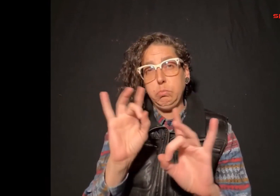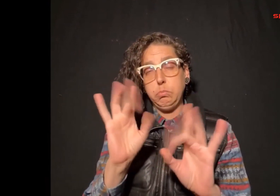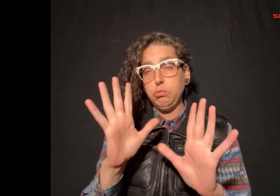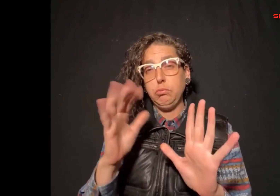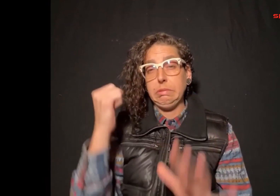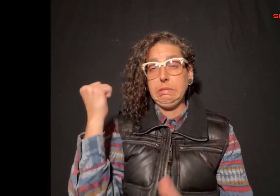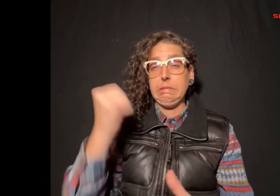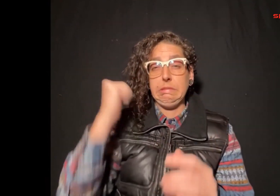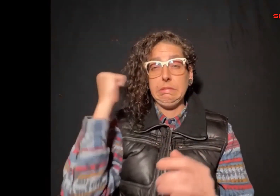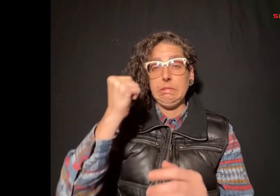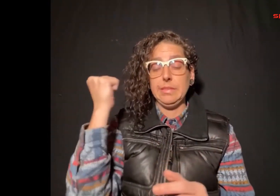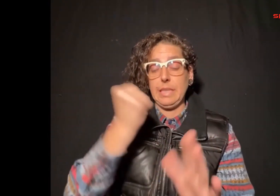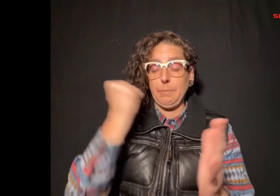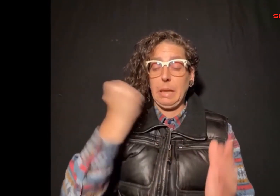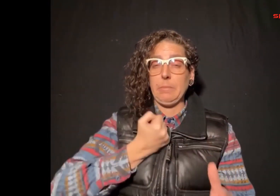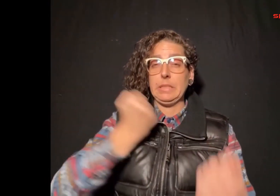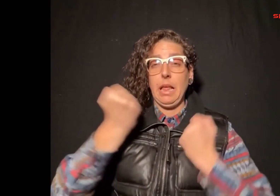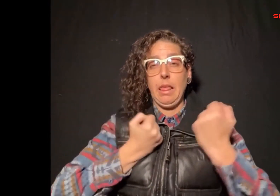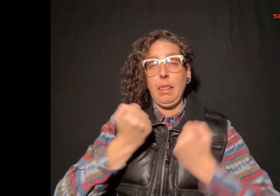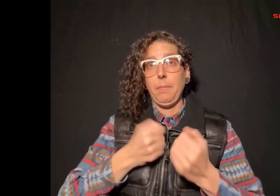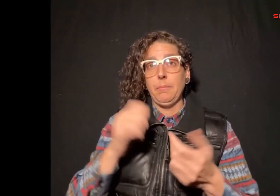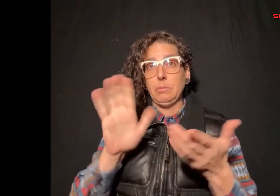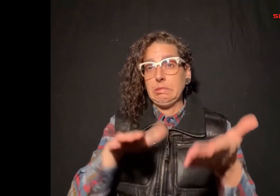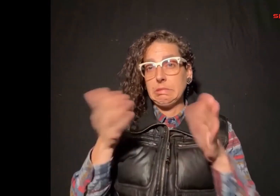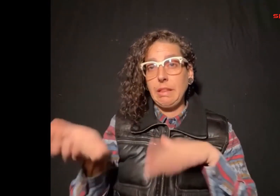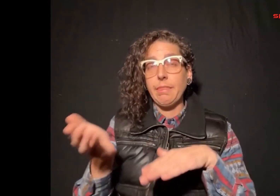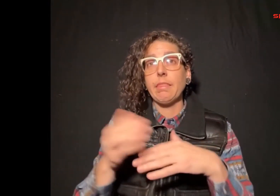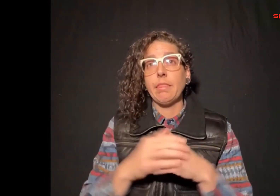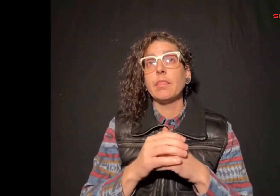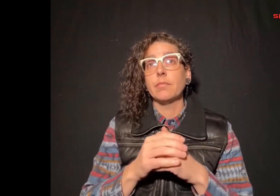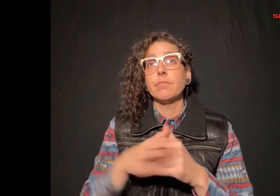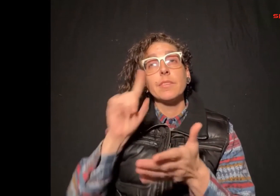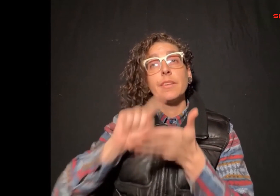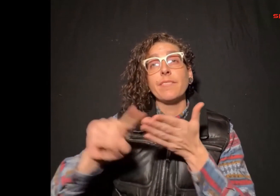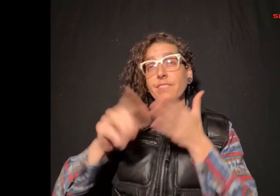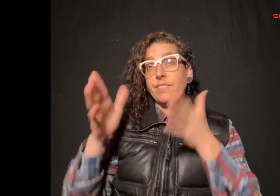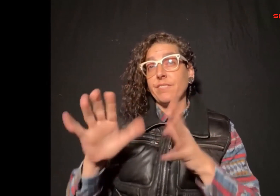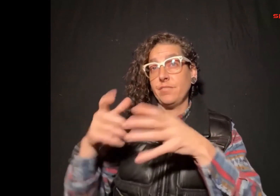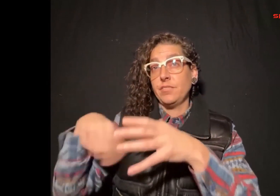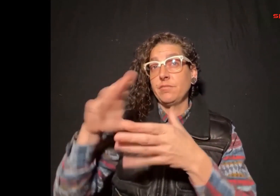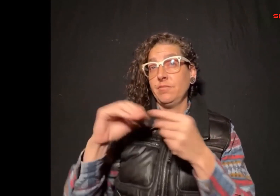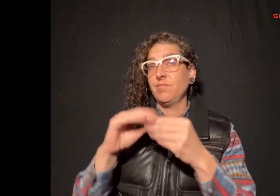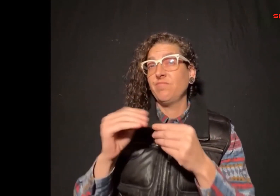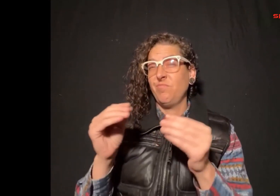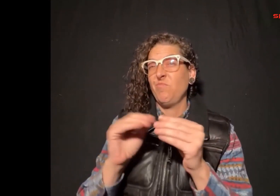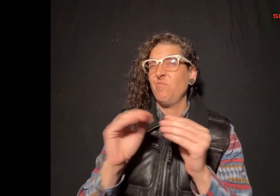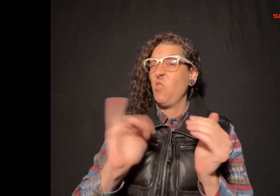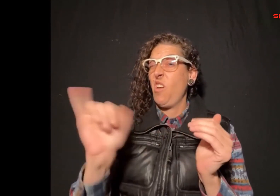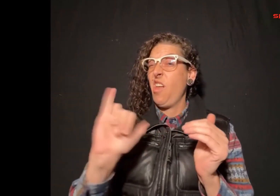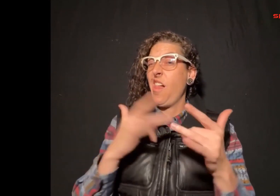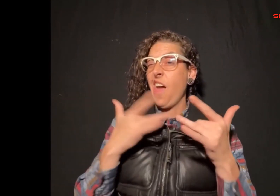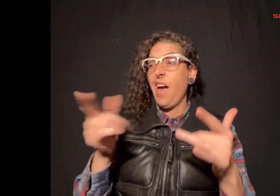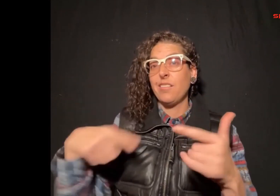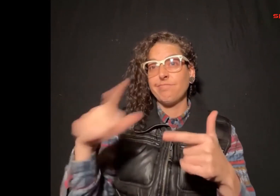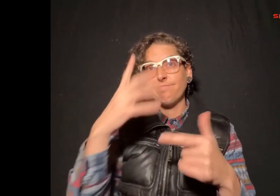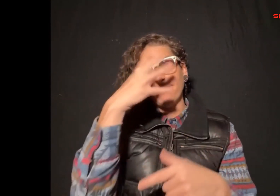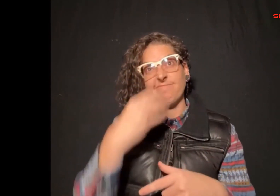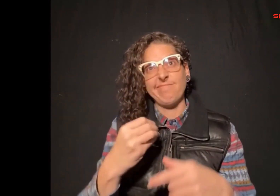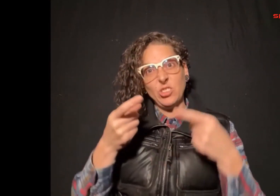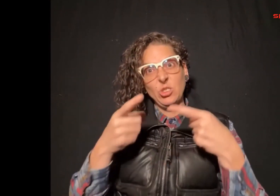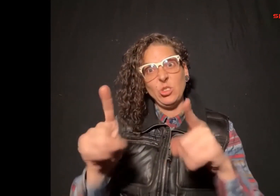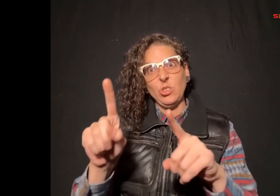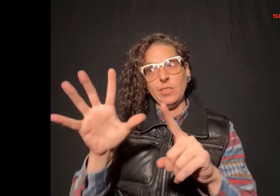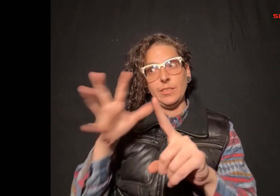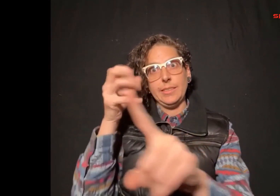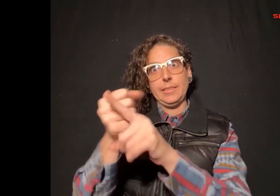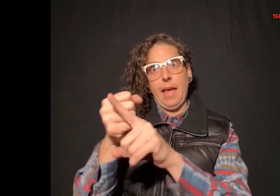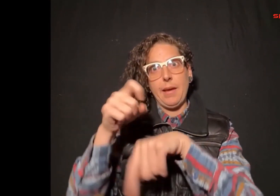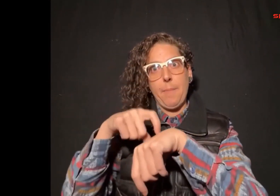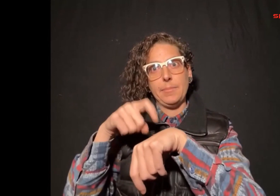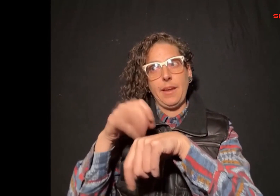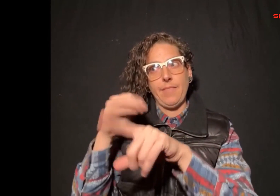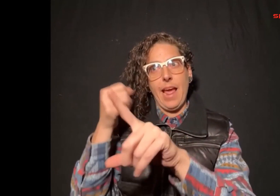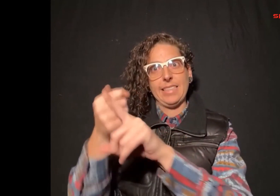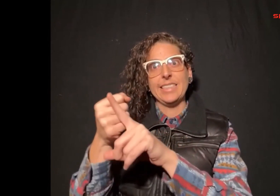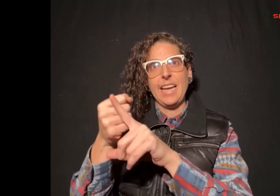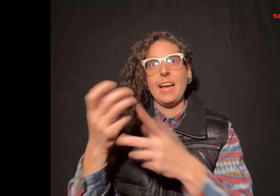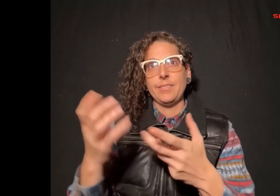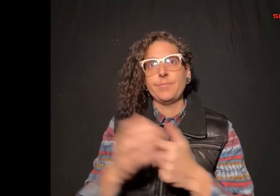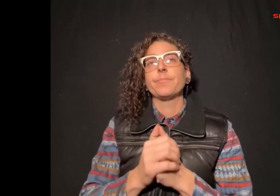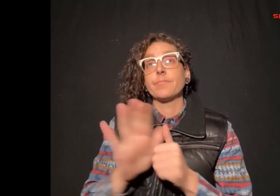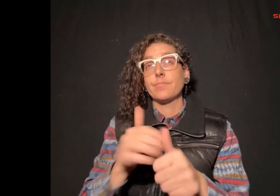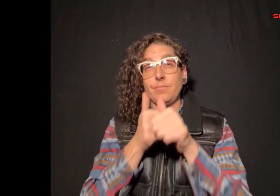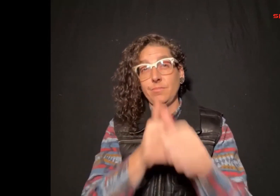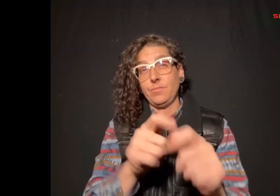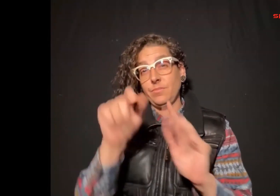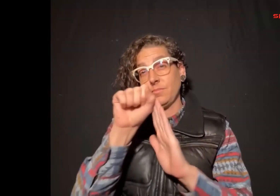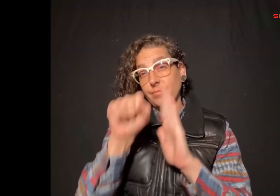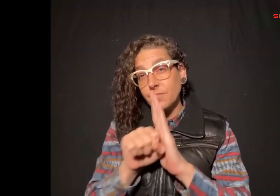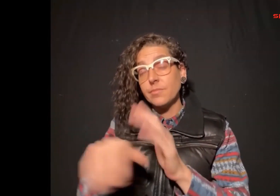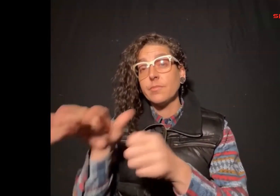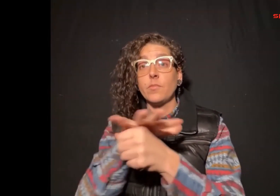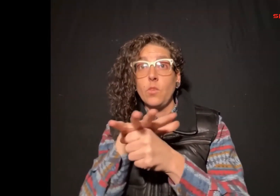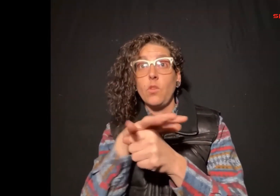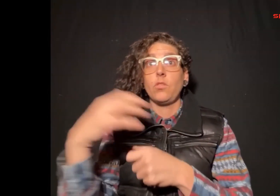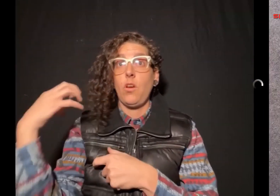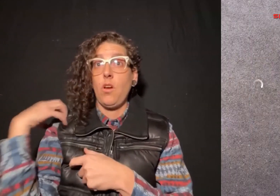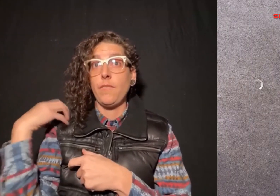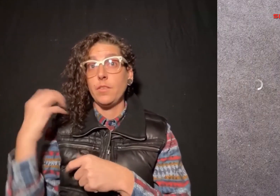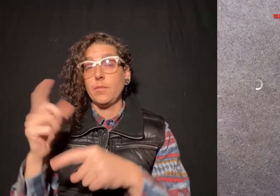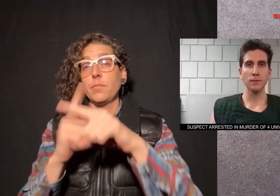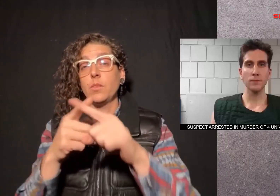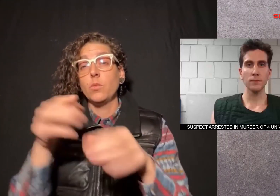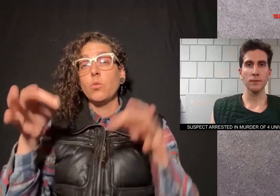stabbed to death investigators say they most likely were killed while they were asleep